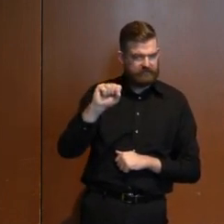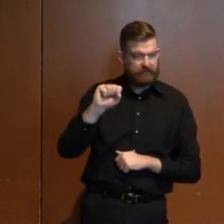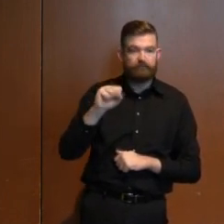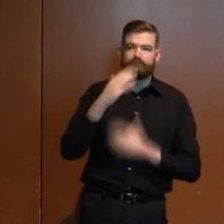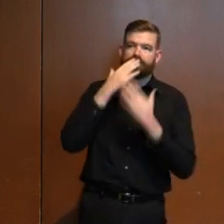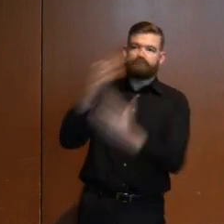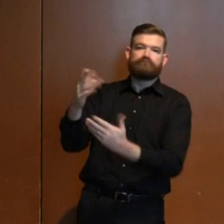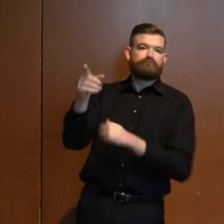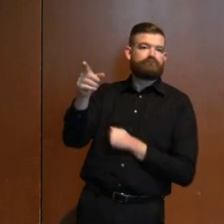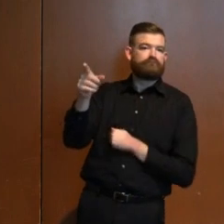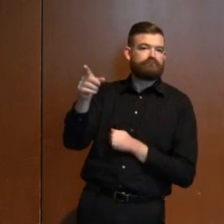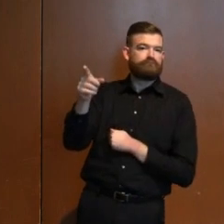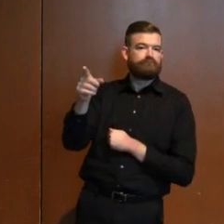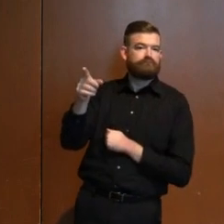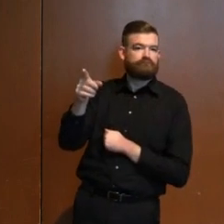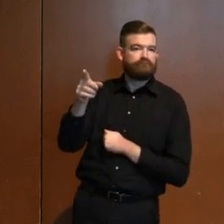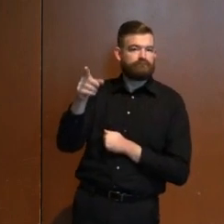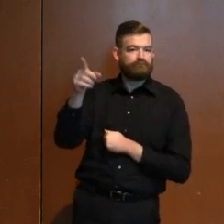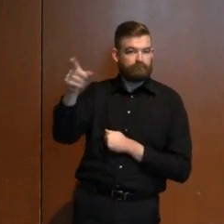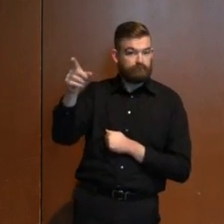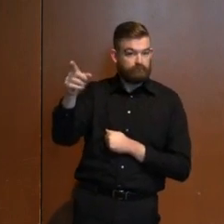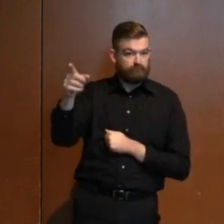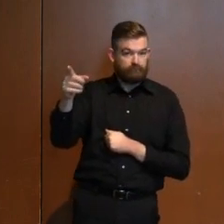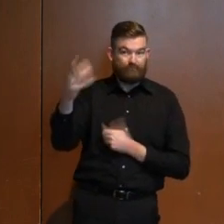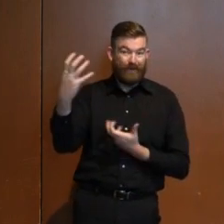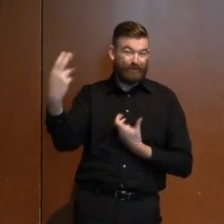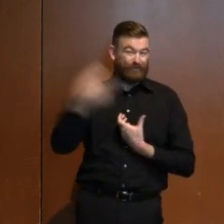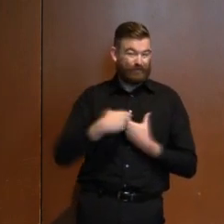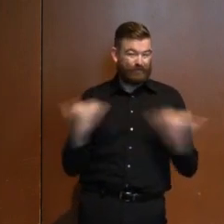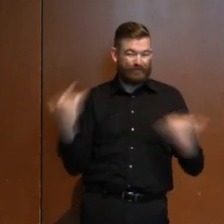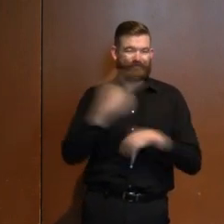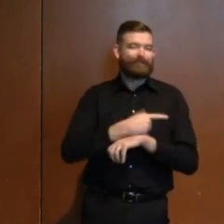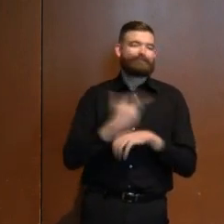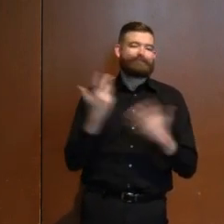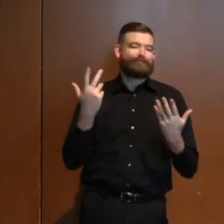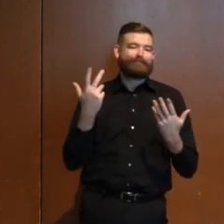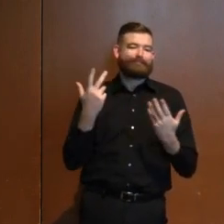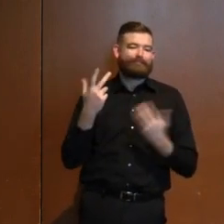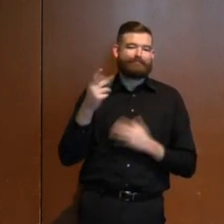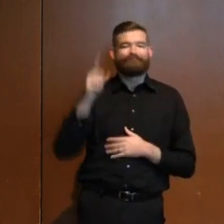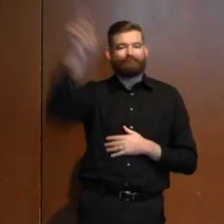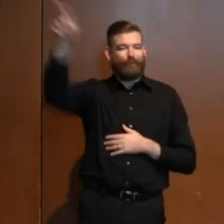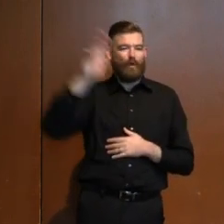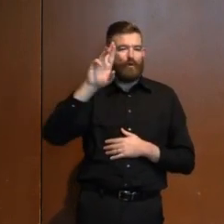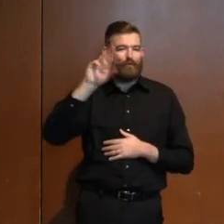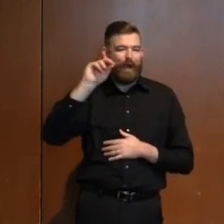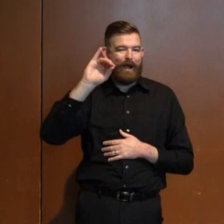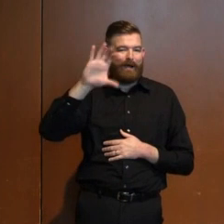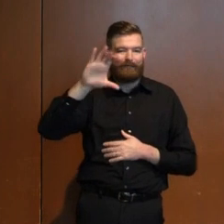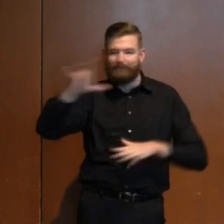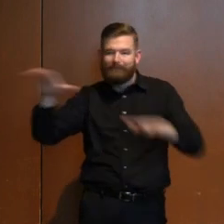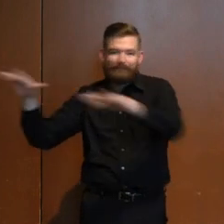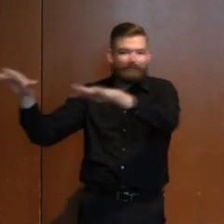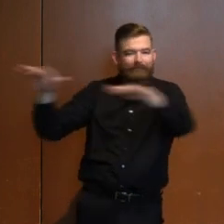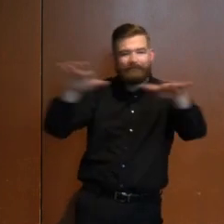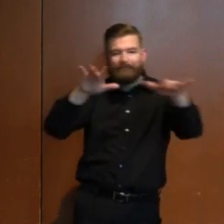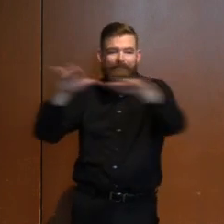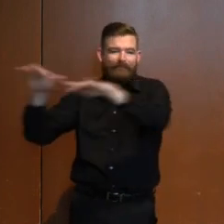NEW JERSEY STATE POLICE CAPTAIN SHAWN KILCOMINGS WHO HAS TAKEN A LEAD ROLE IN ALL OF THIS. CAPTAIN KILCOMMINGS WANTED TO